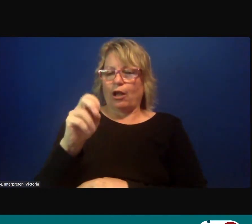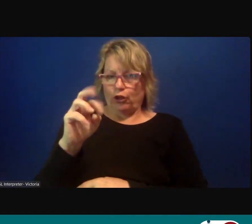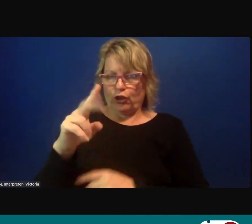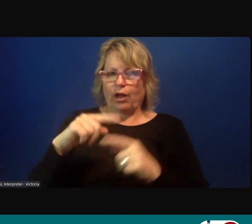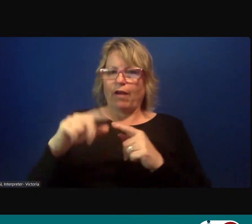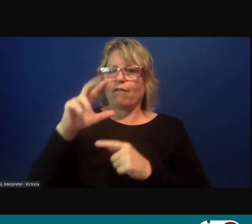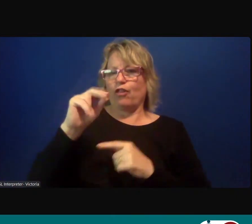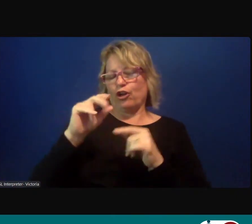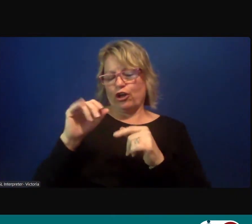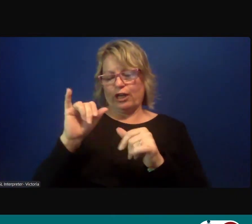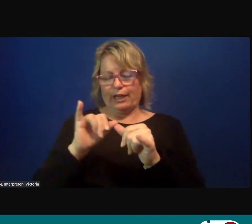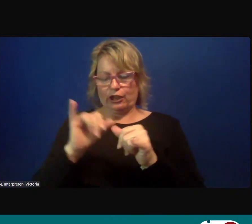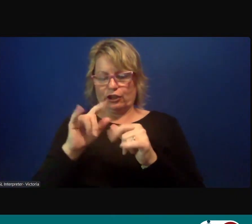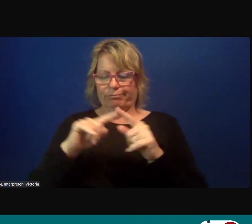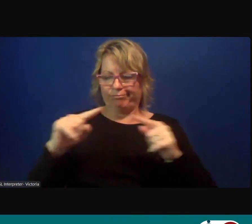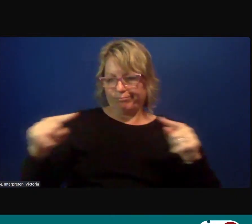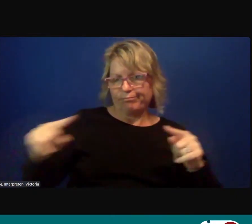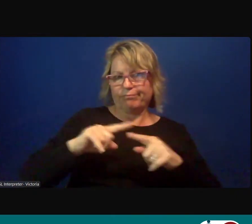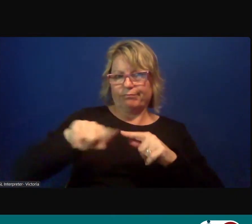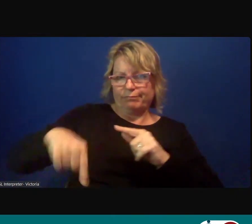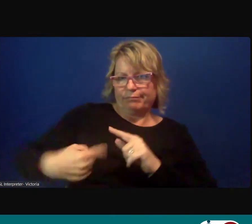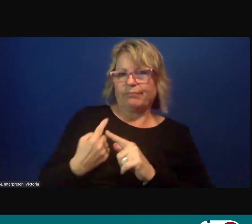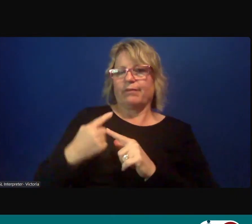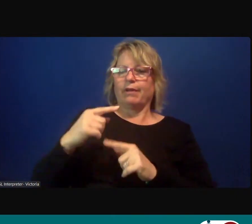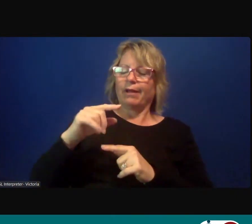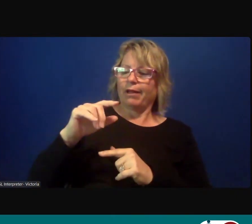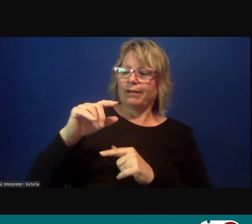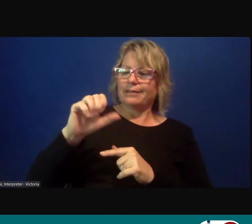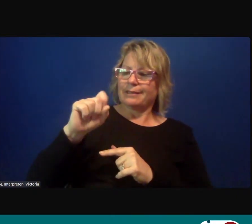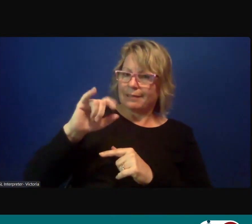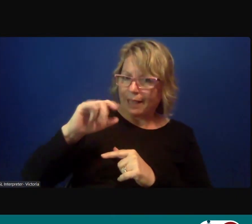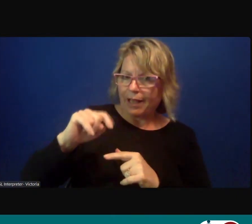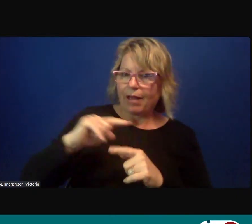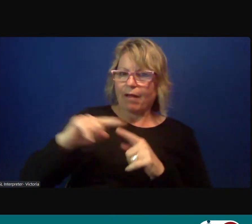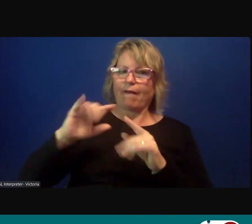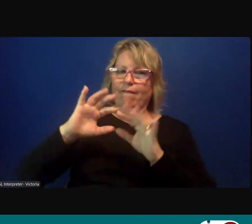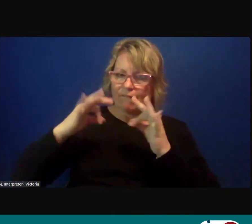rehabilitation stents under my belt, as well as a family prevalent autoimmune disease that